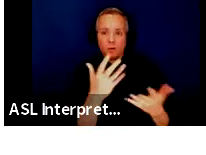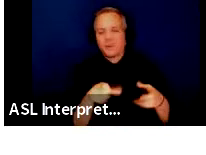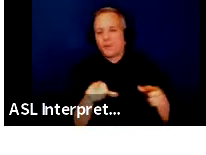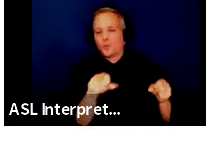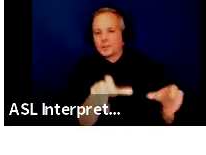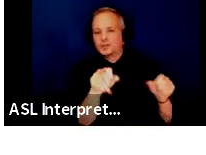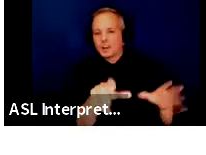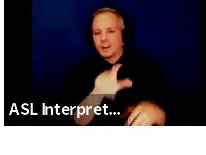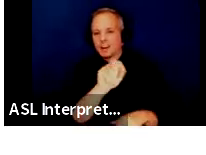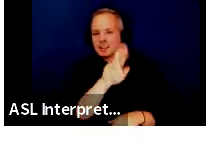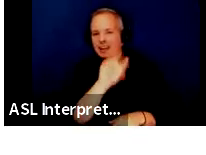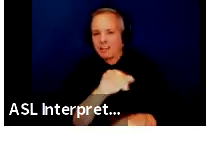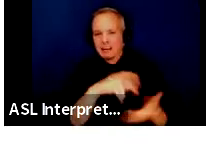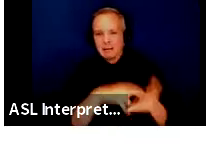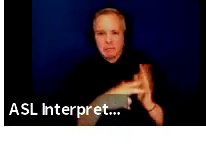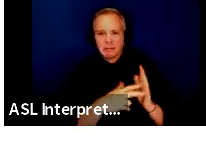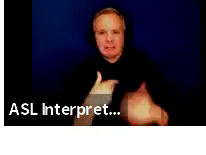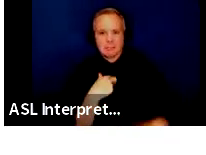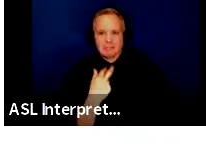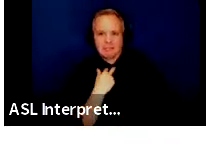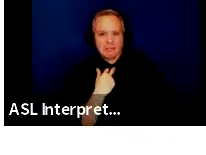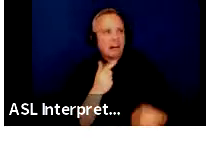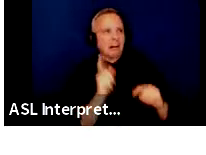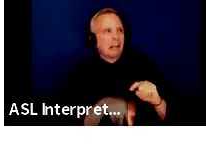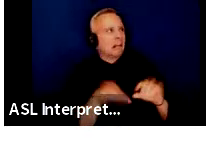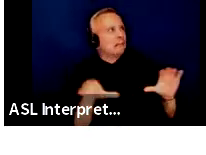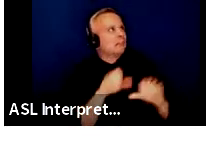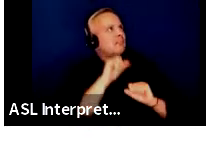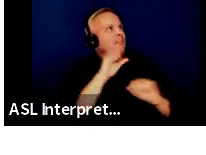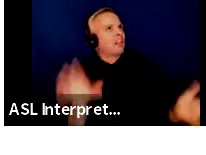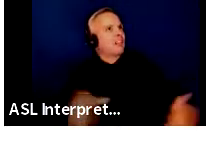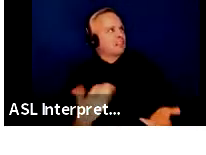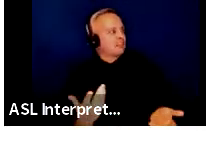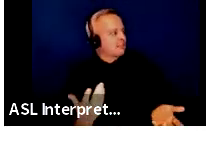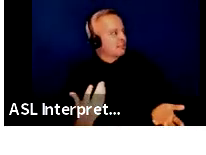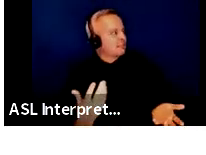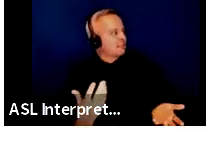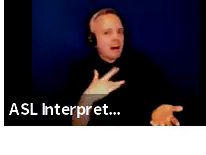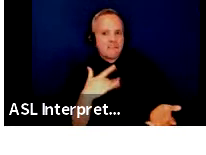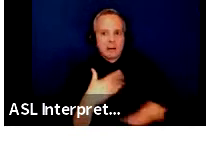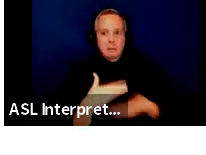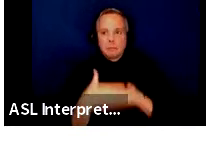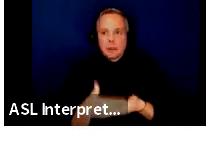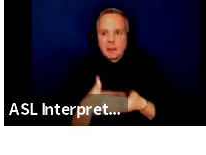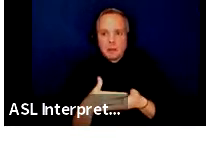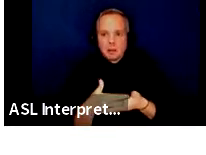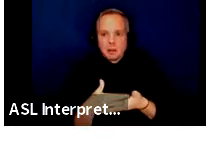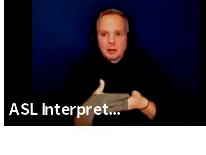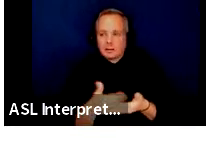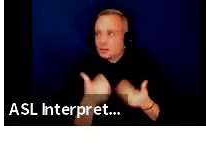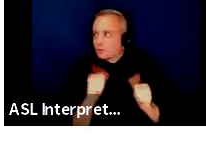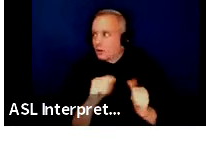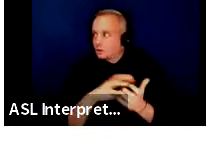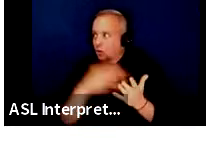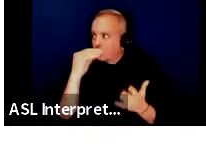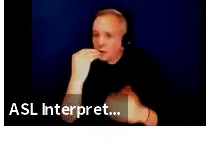OR CONTRIBUTE ANYTHING. I FELT LIKE I WAS A BABY LEARNING TO FEED MYSELF, GROOM MYSELF,